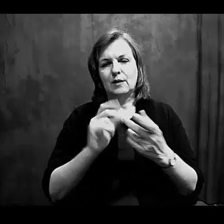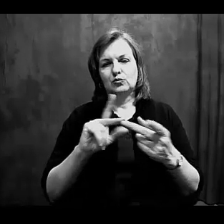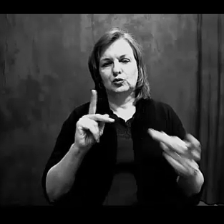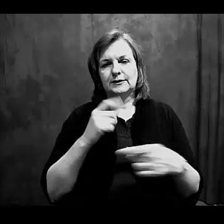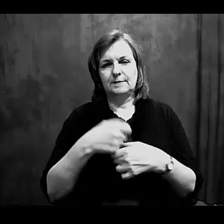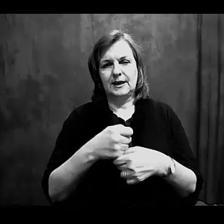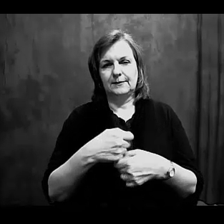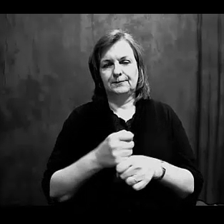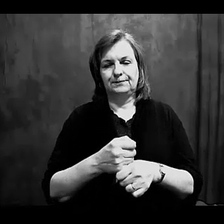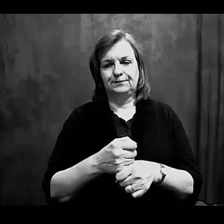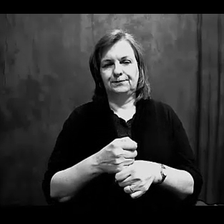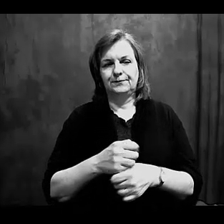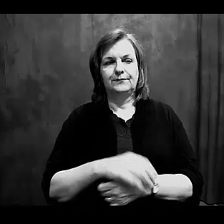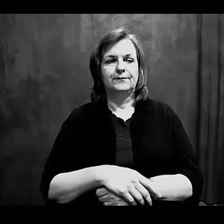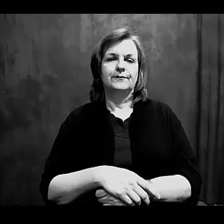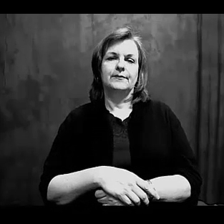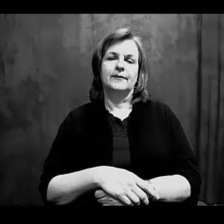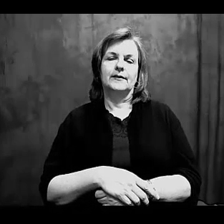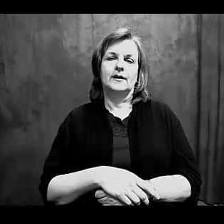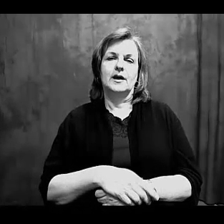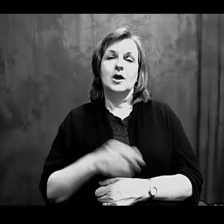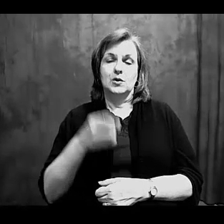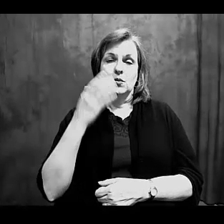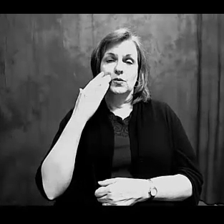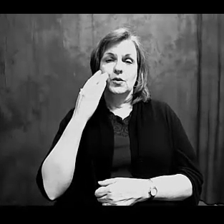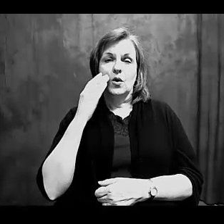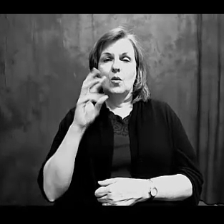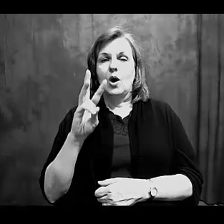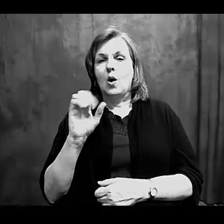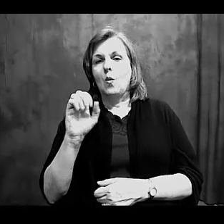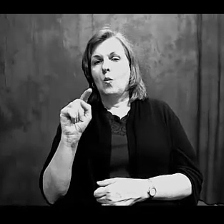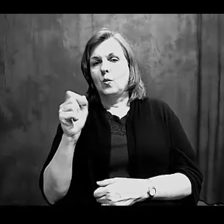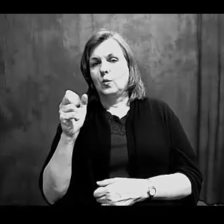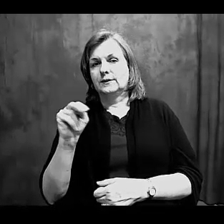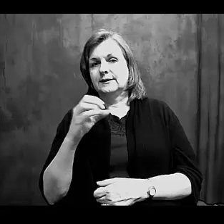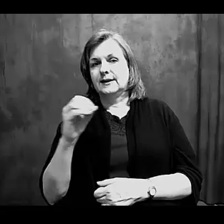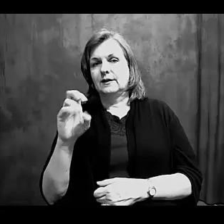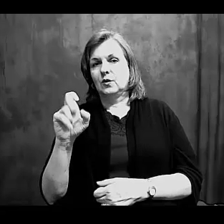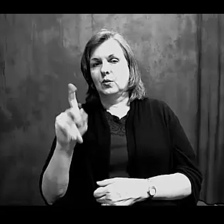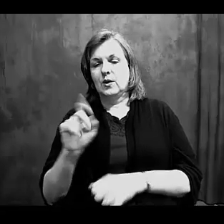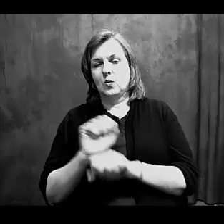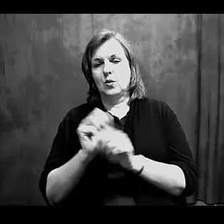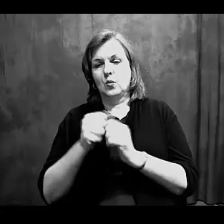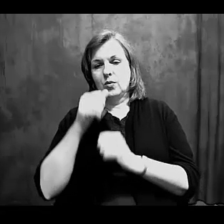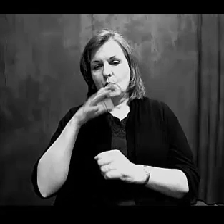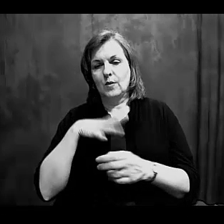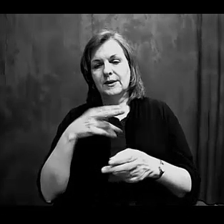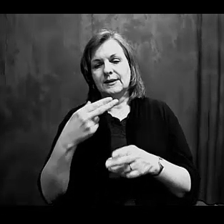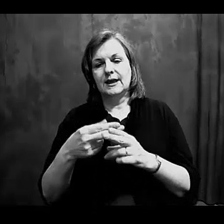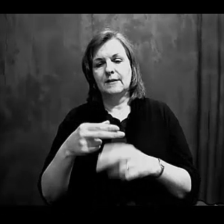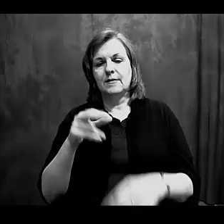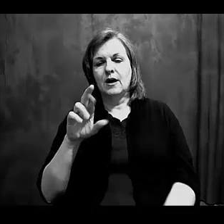some of you may also know that Watson and Crick worked with a woman name Rosalind Franklin and they also worked with Maurice